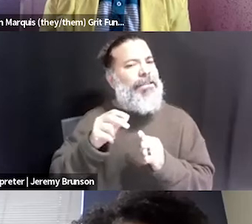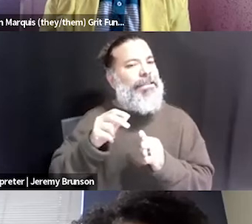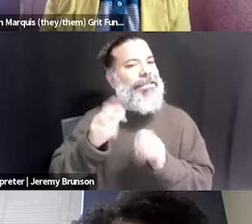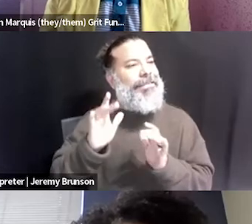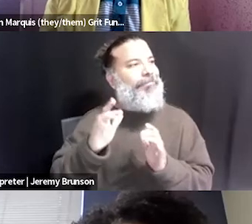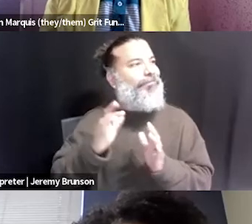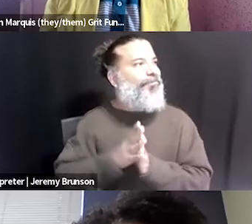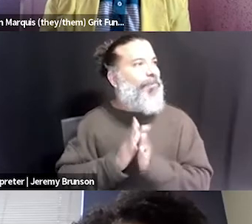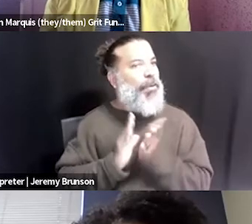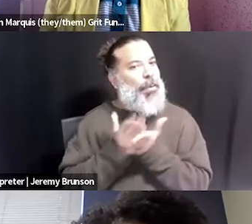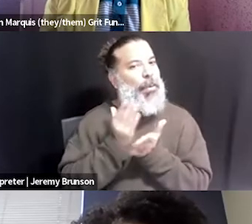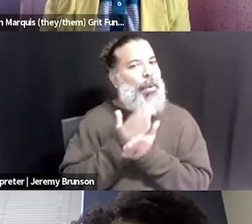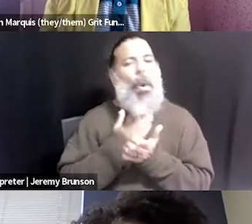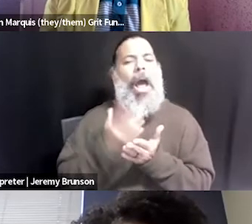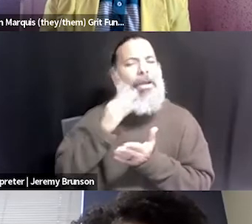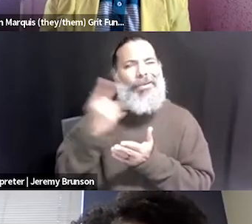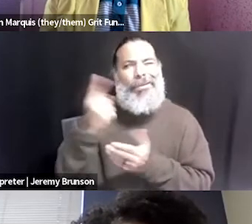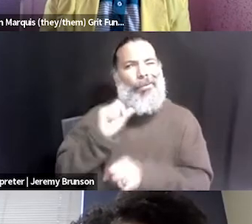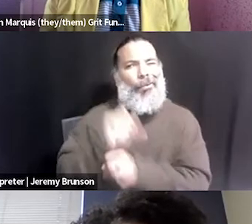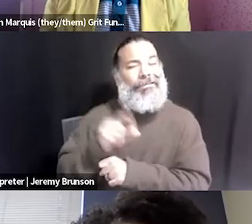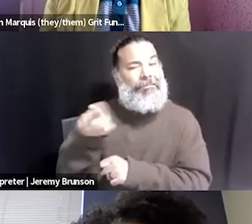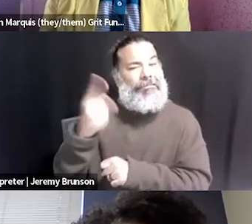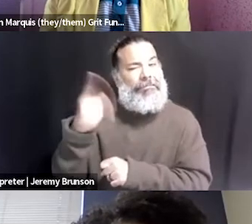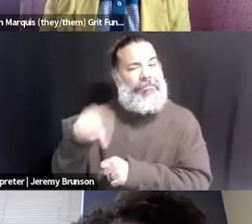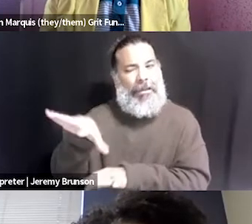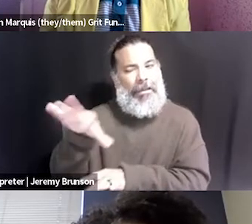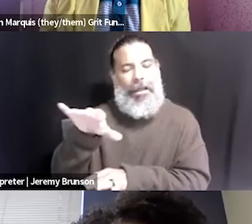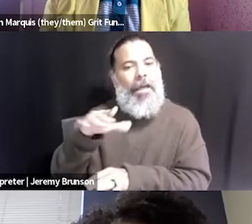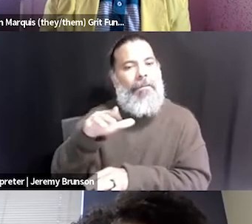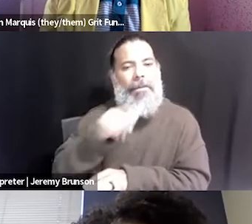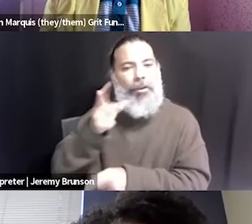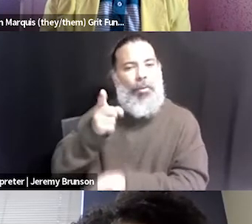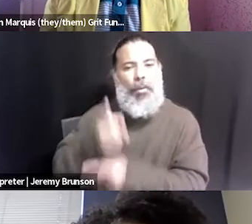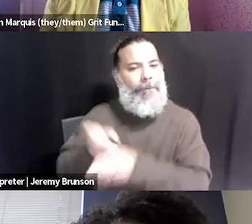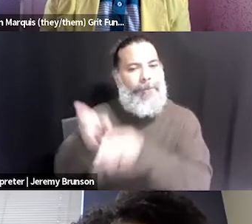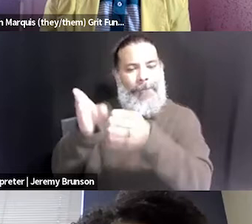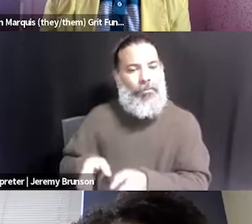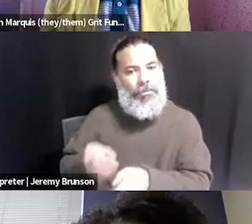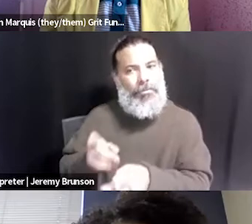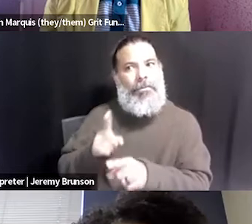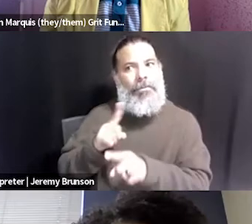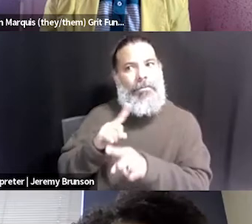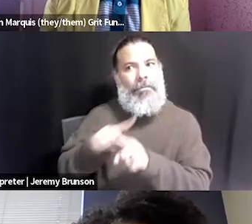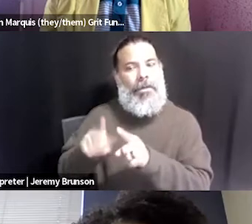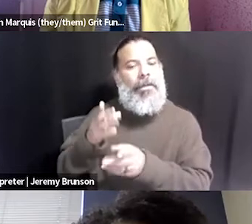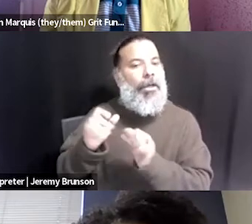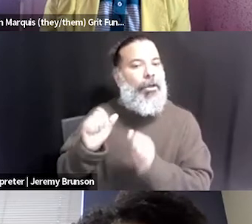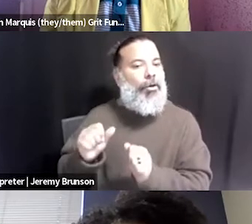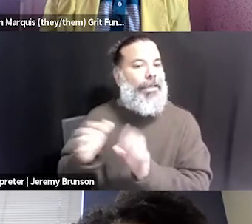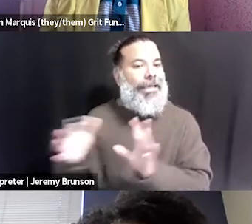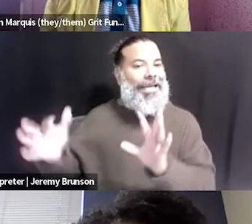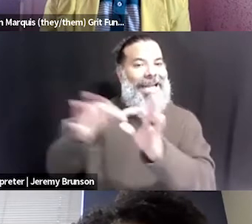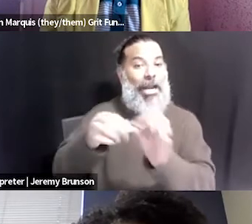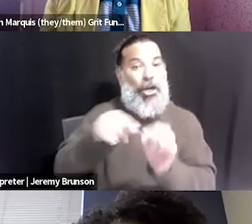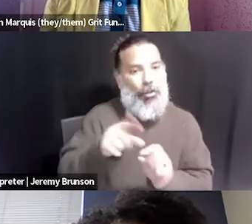like somebody you know works somewhere, they might not be the right connection but they might be able to connect you to the right connection.